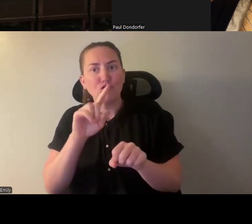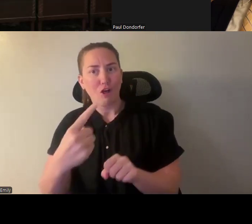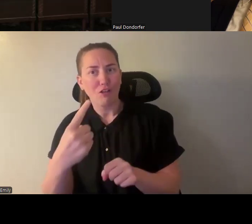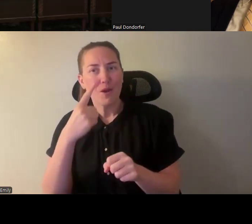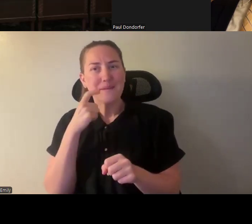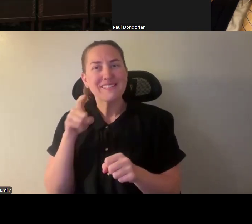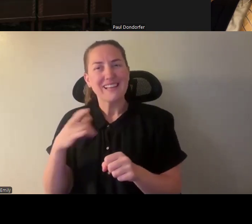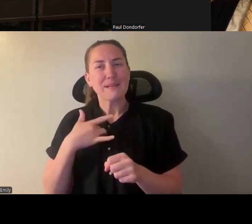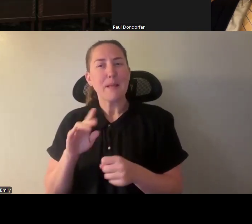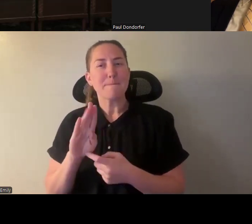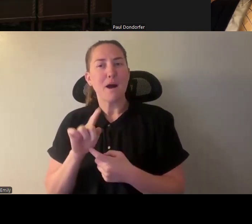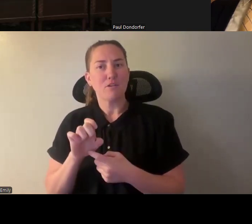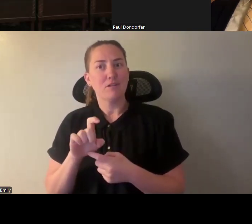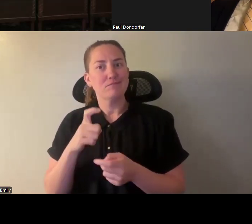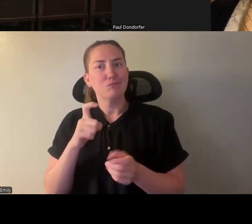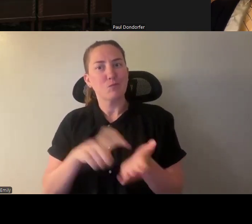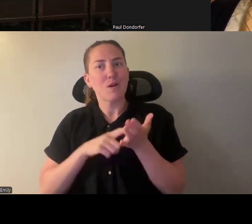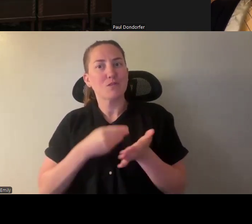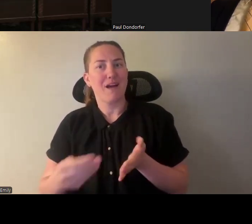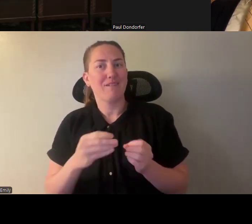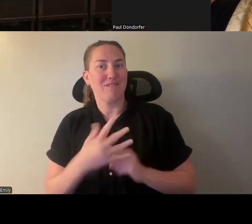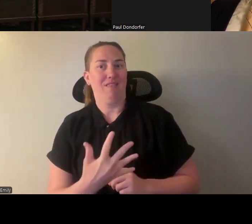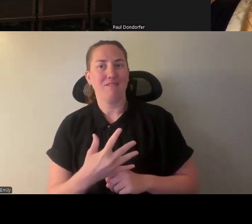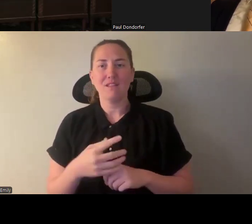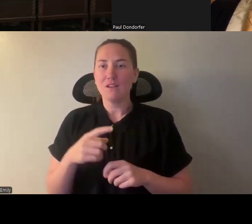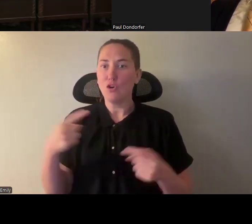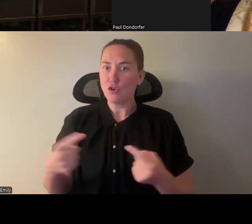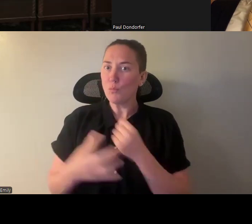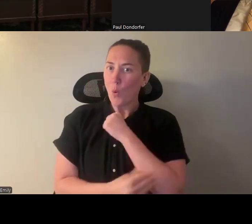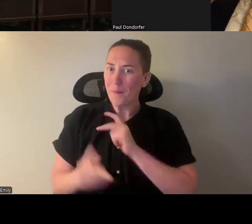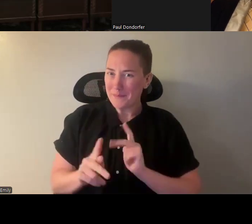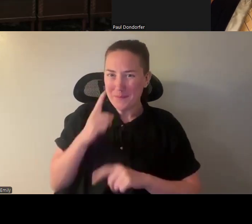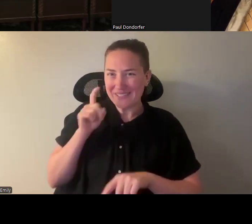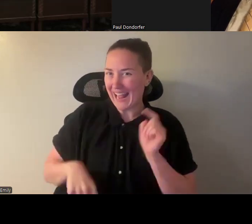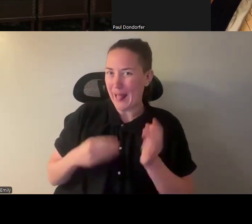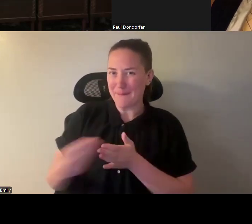practice which hurts poorer individuals more because they can't buy more stamps at one time